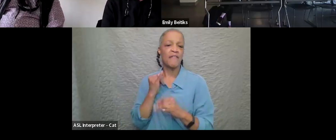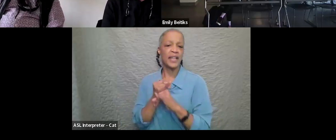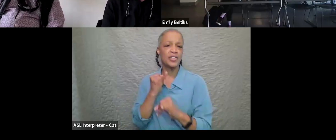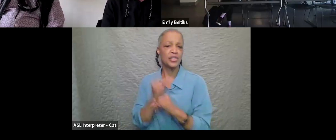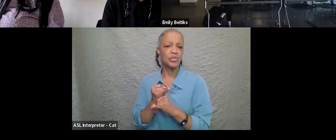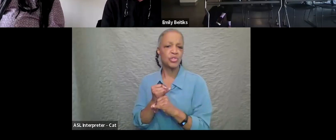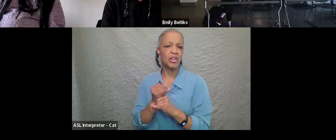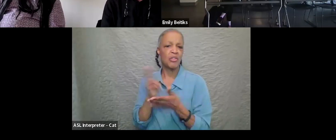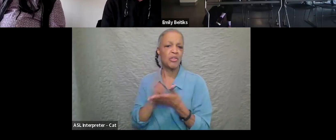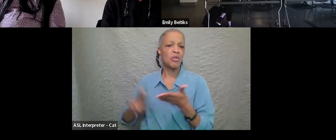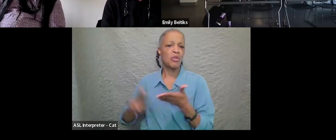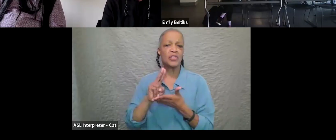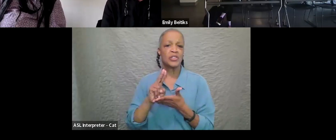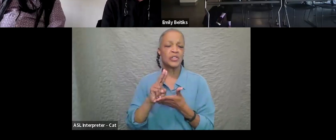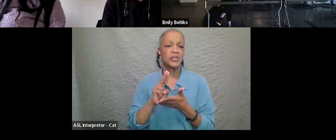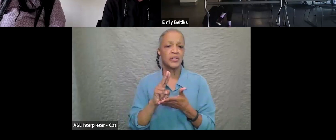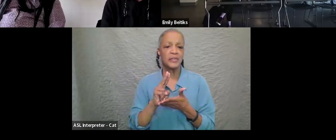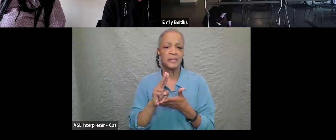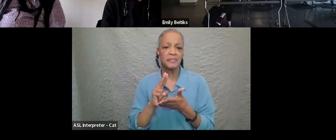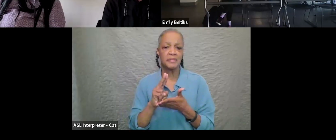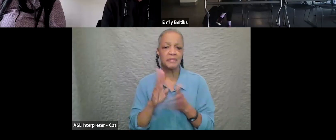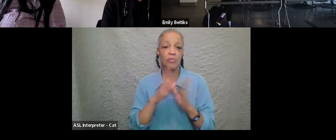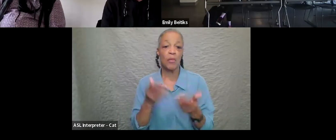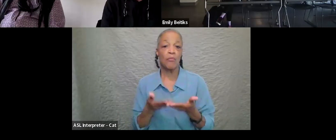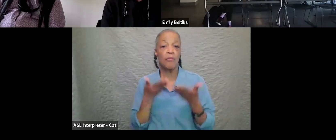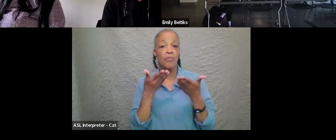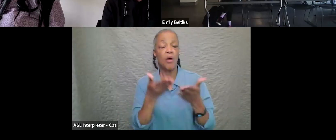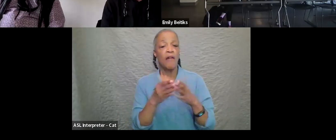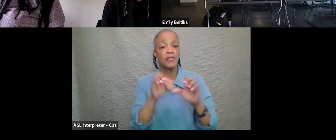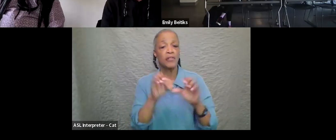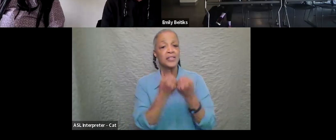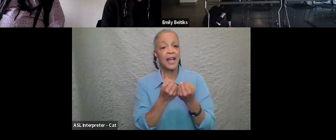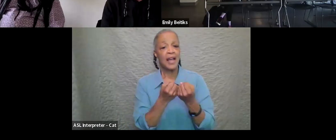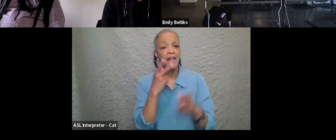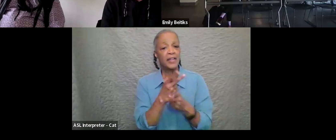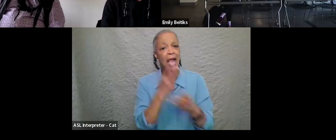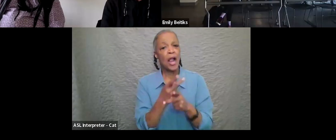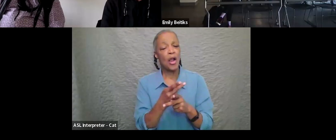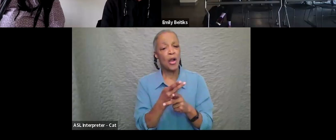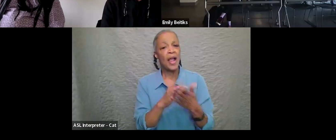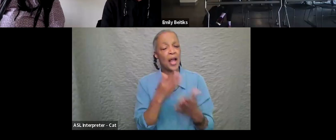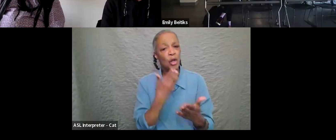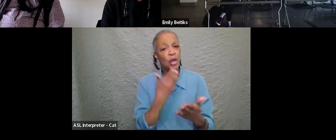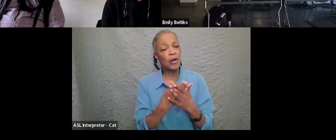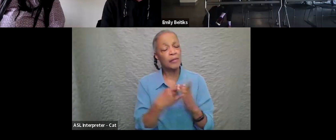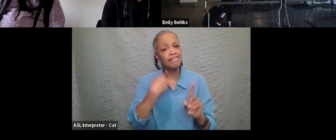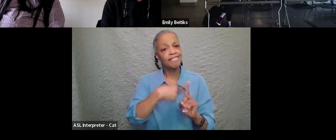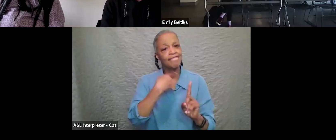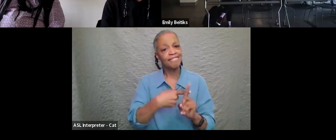And being able to make offerings to society of care and goodness and that those are significant drivers.